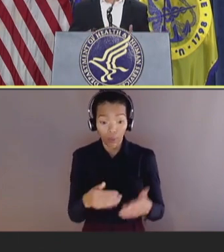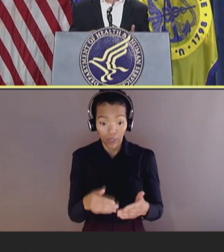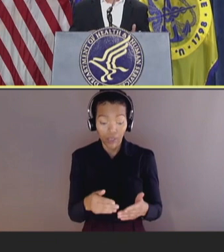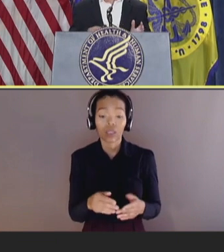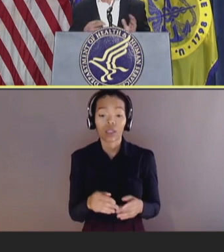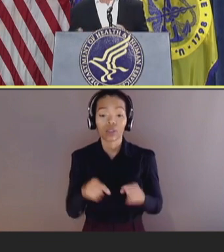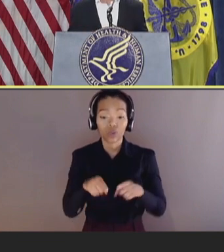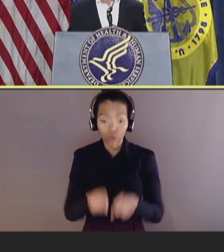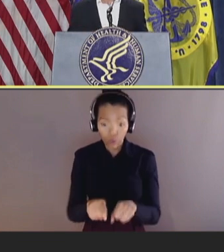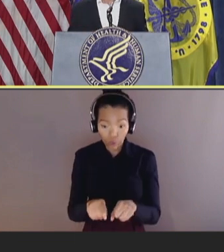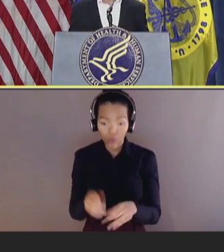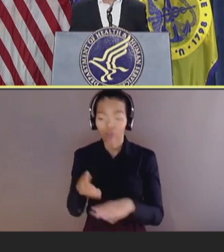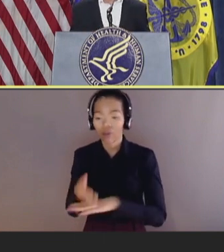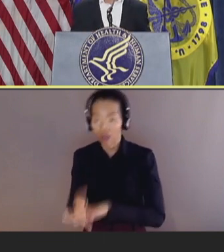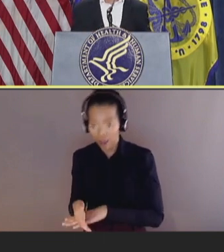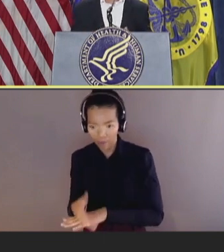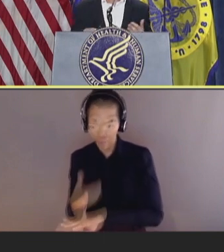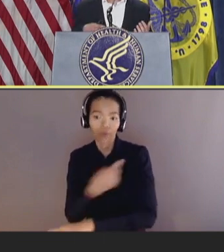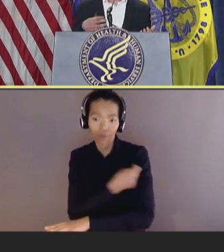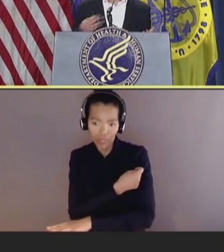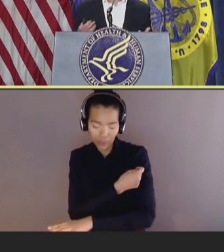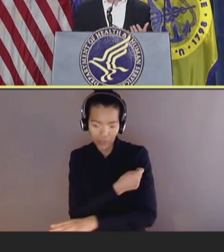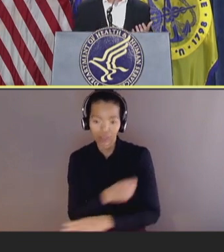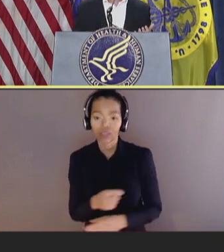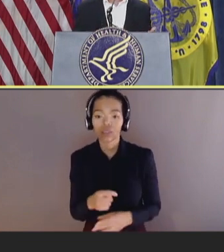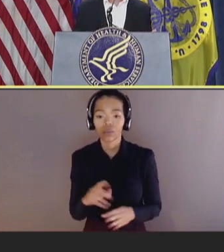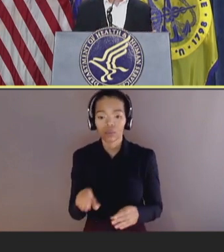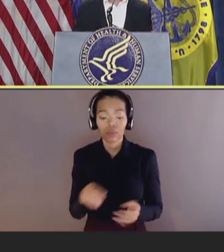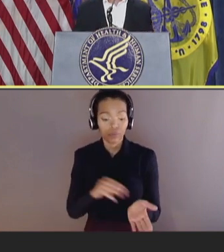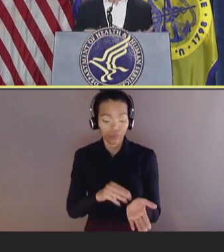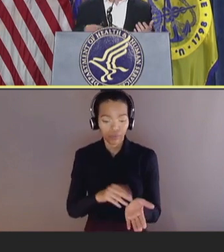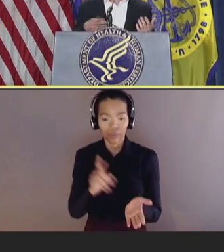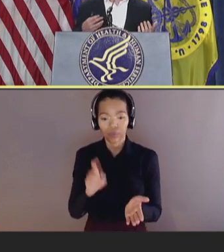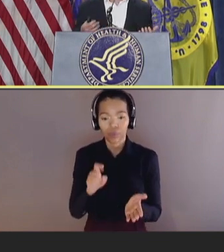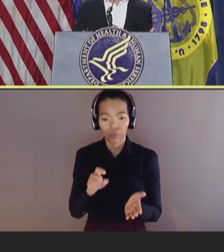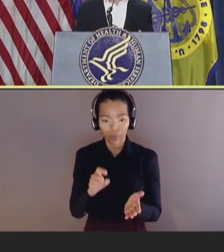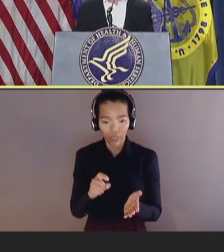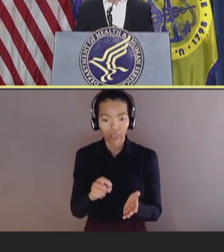process, and after a vaccination process that a provider must go through in order to have